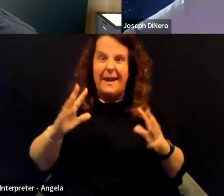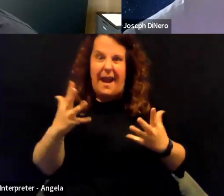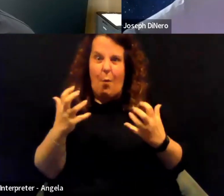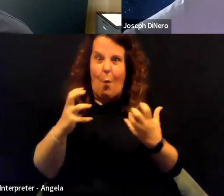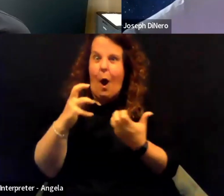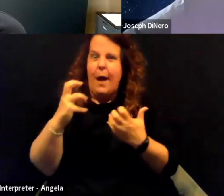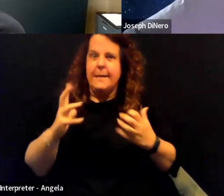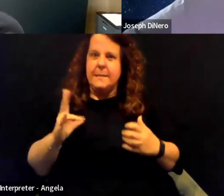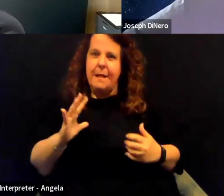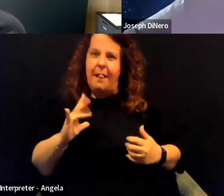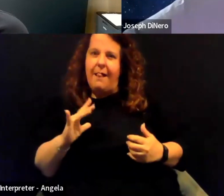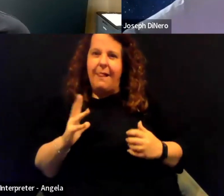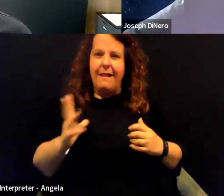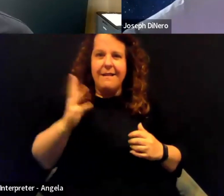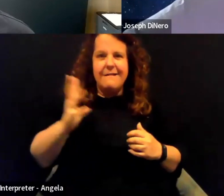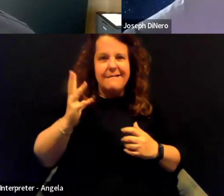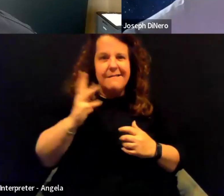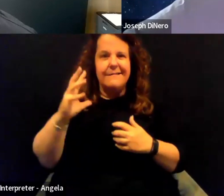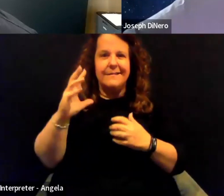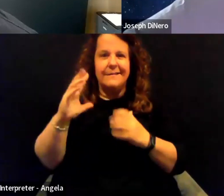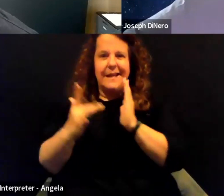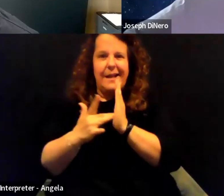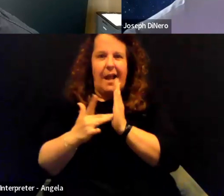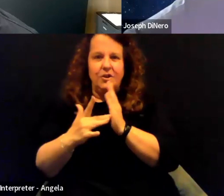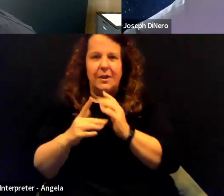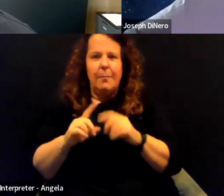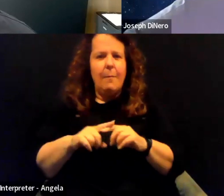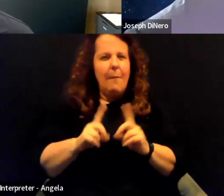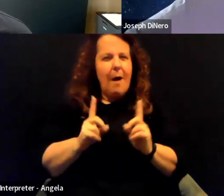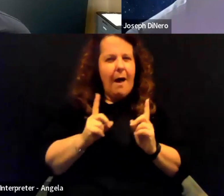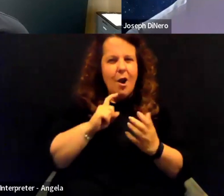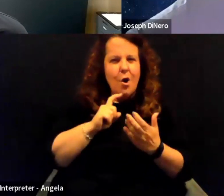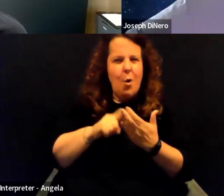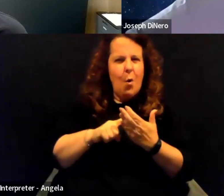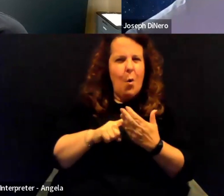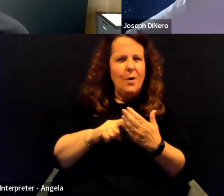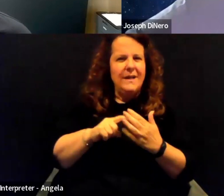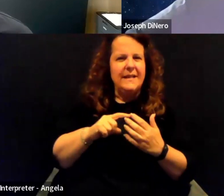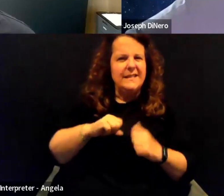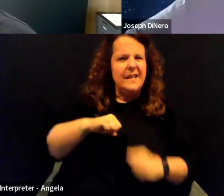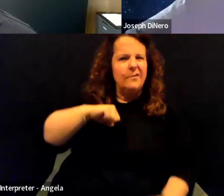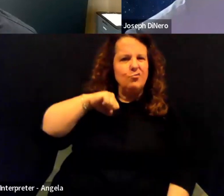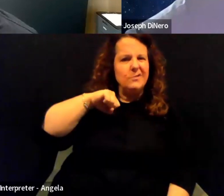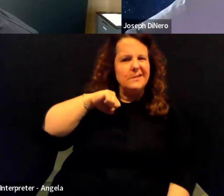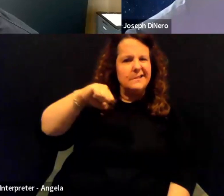But I've I've also noticed that there's a lot of resistance to using technology, especially